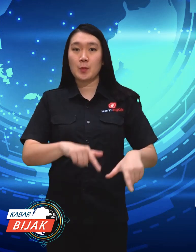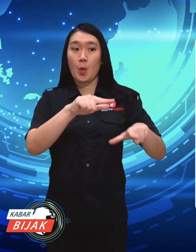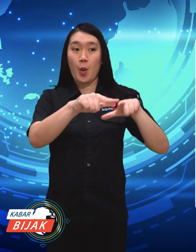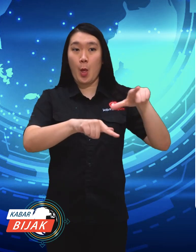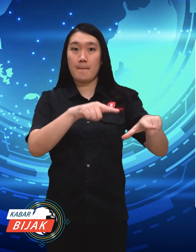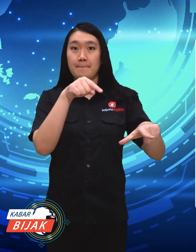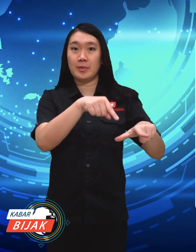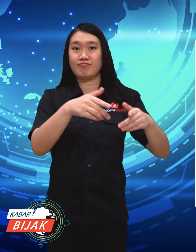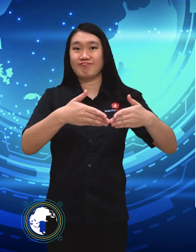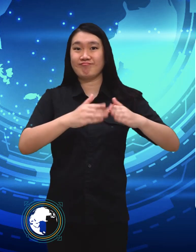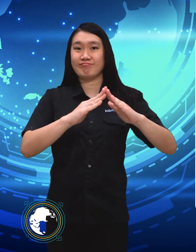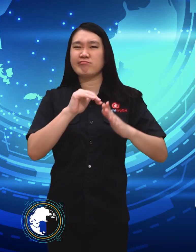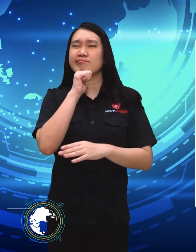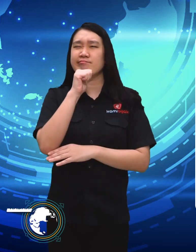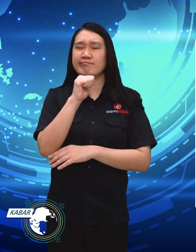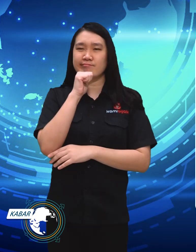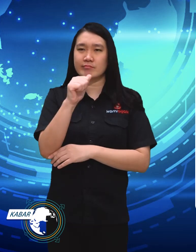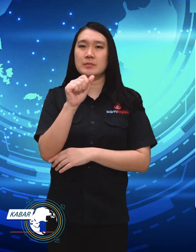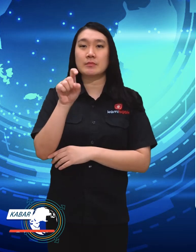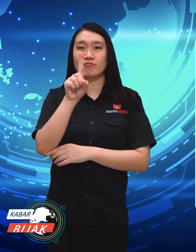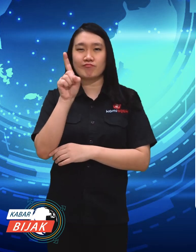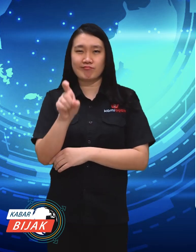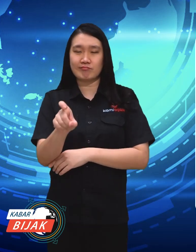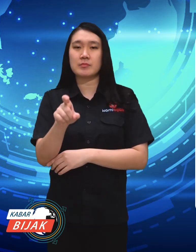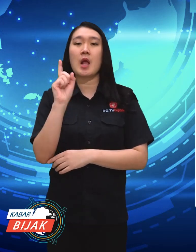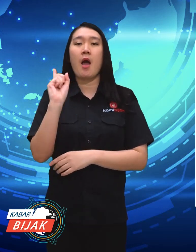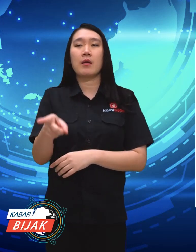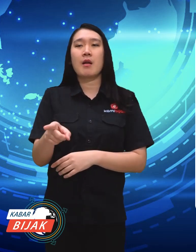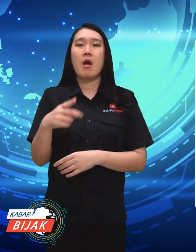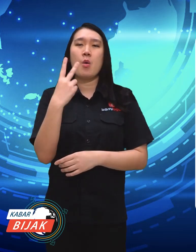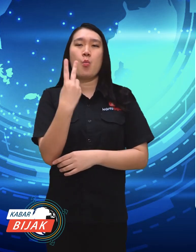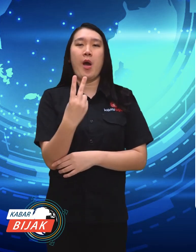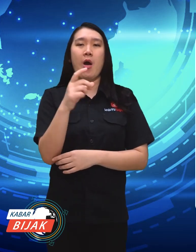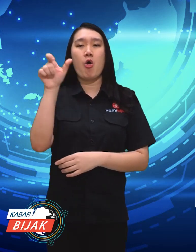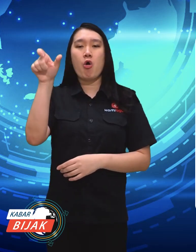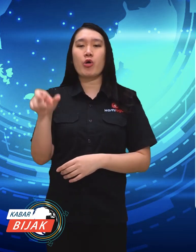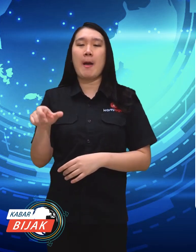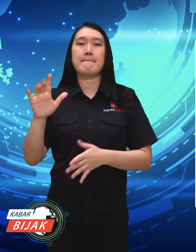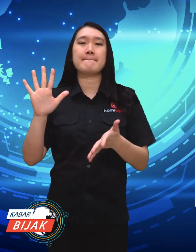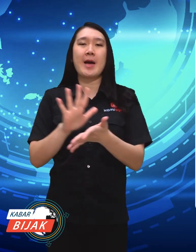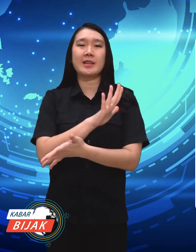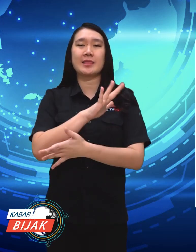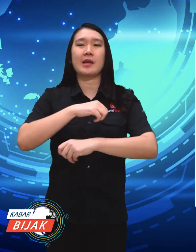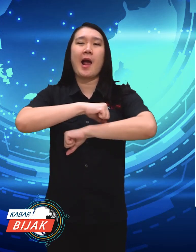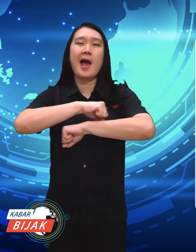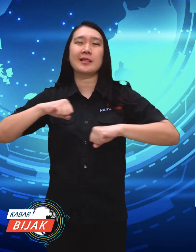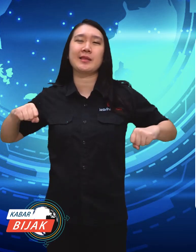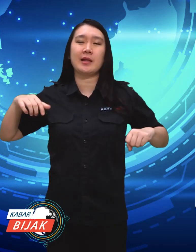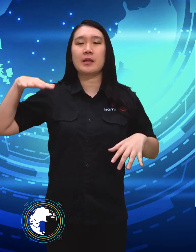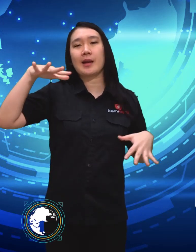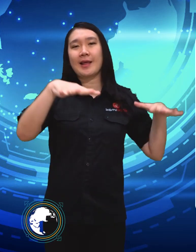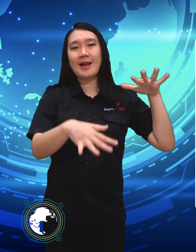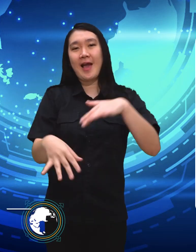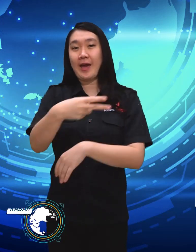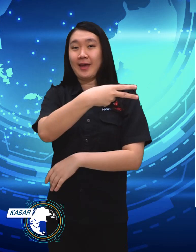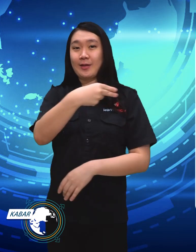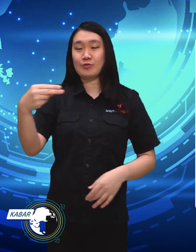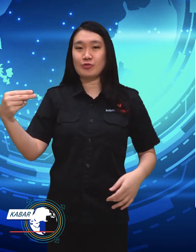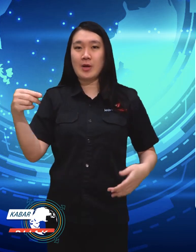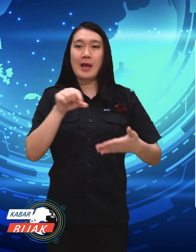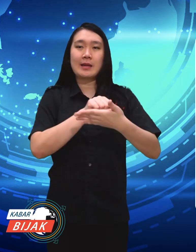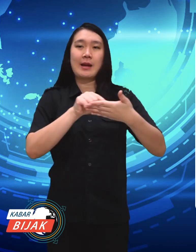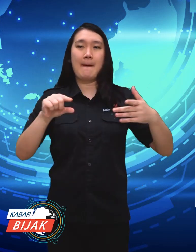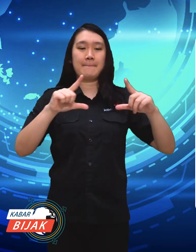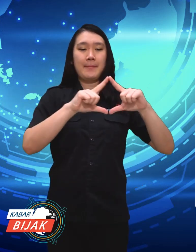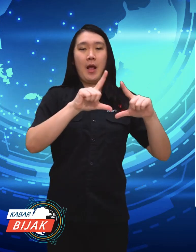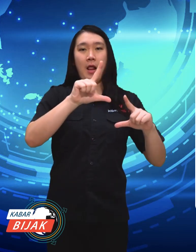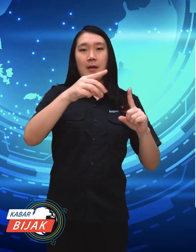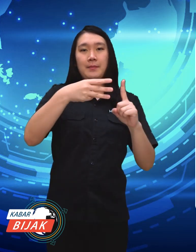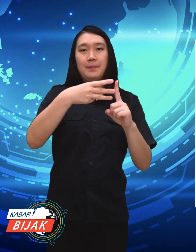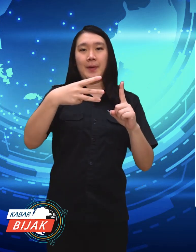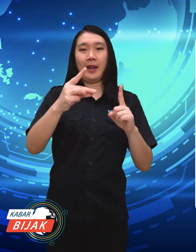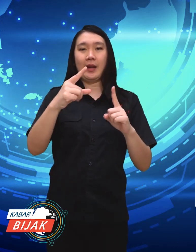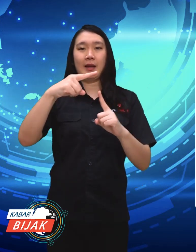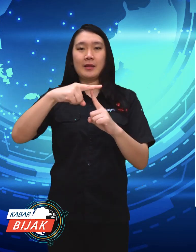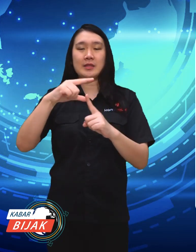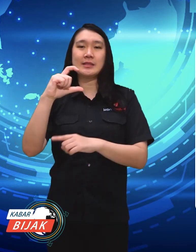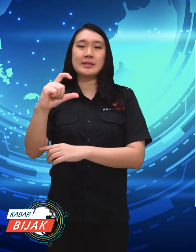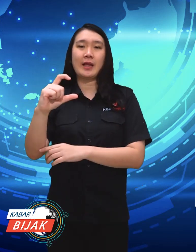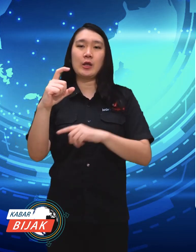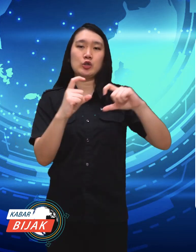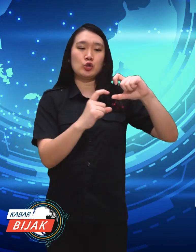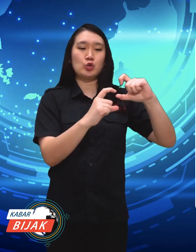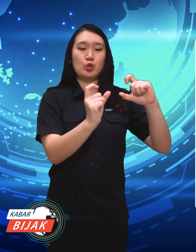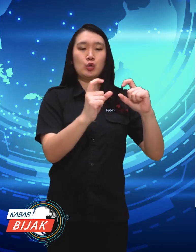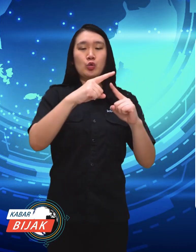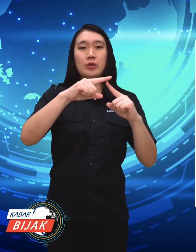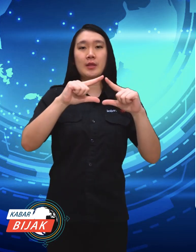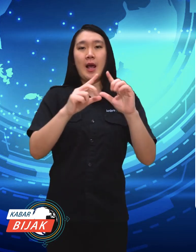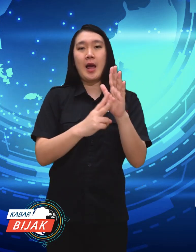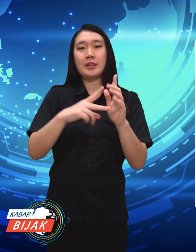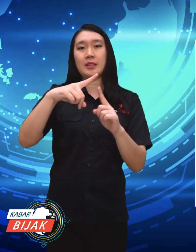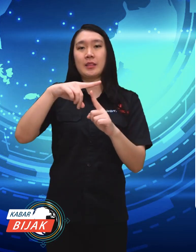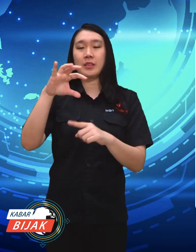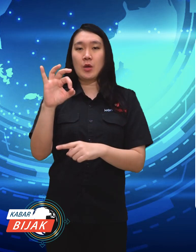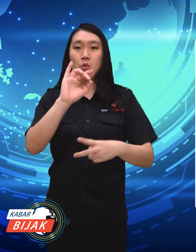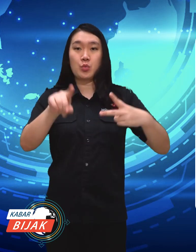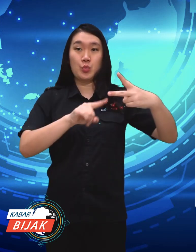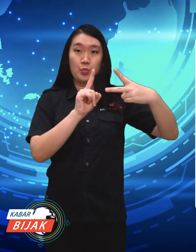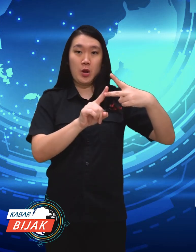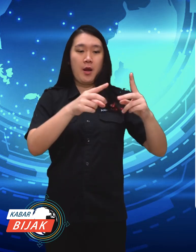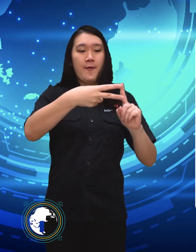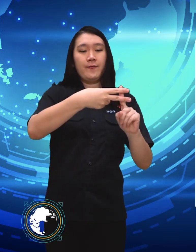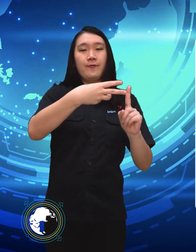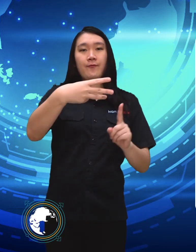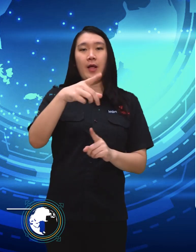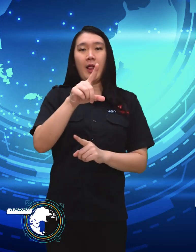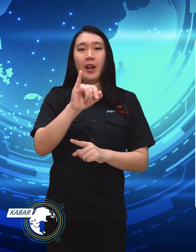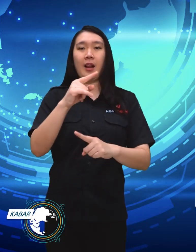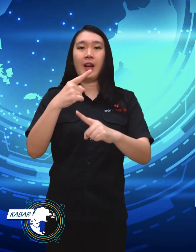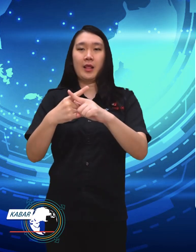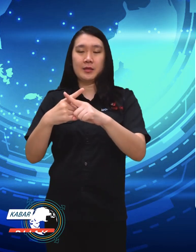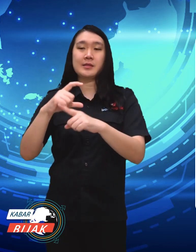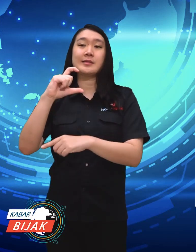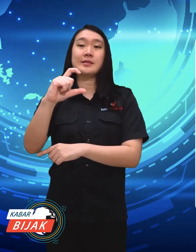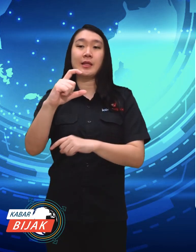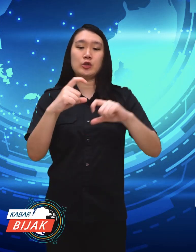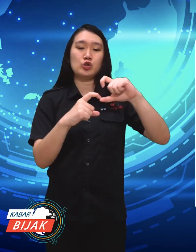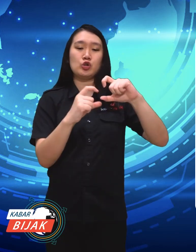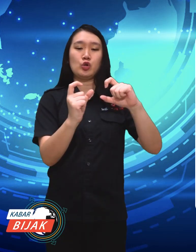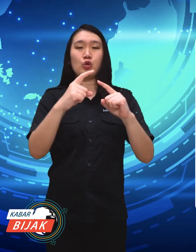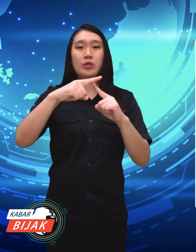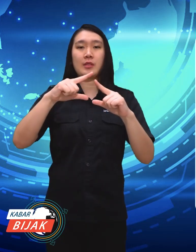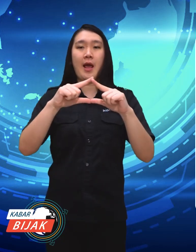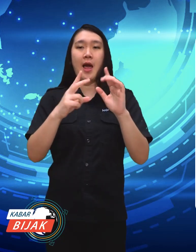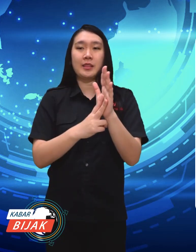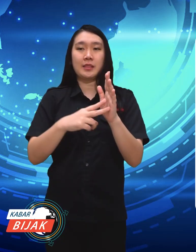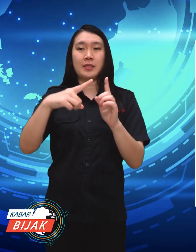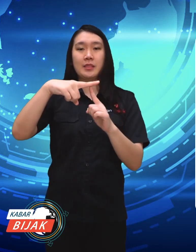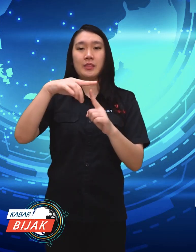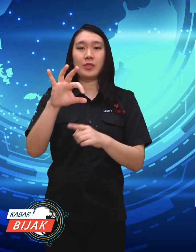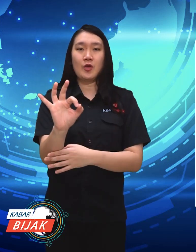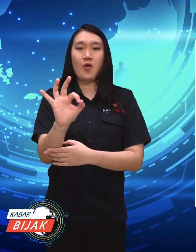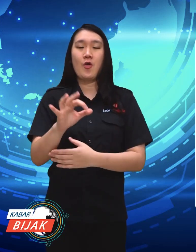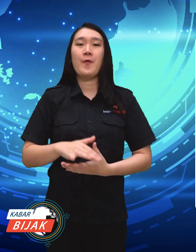The competition was held by 2 former athletes Indonesian swimming, Albert C Sutanto and Felix C Sutanto.